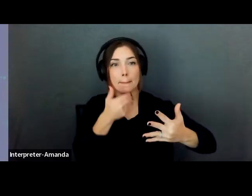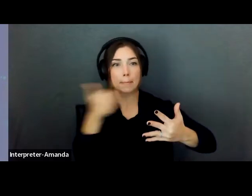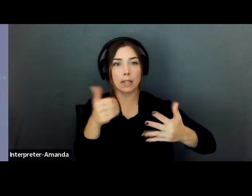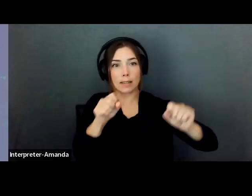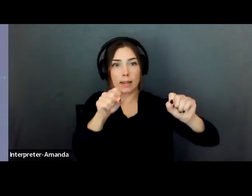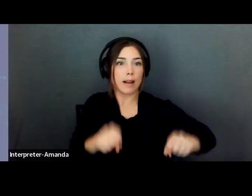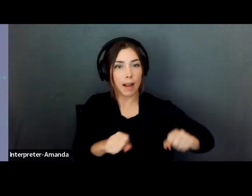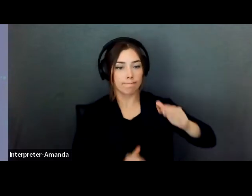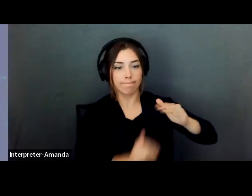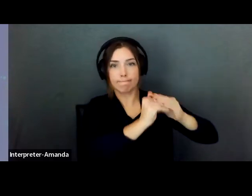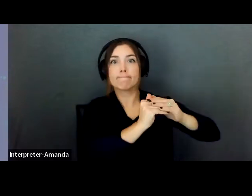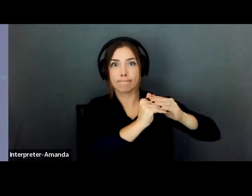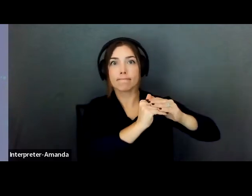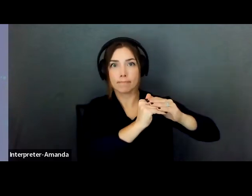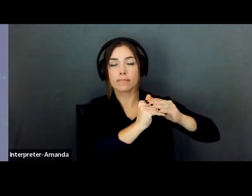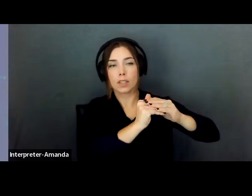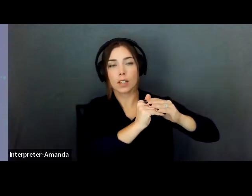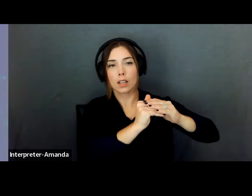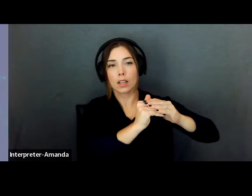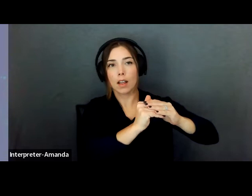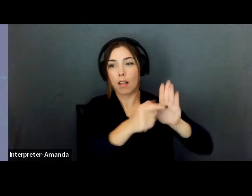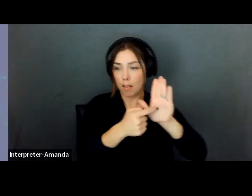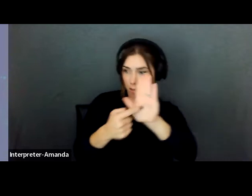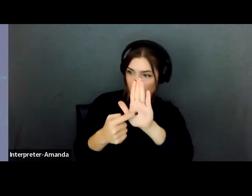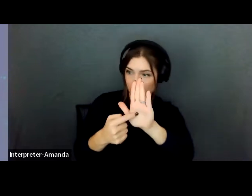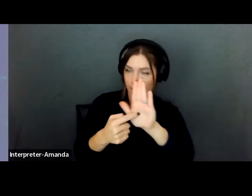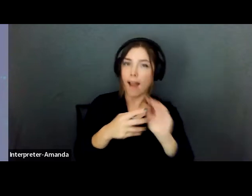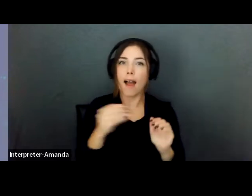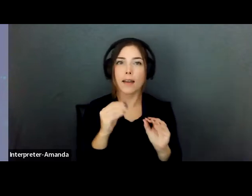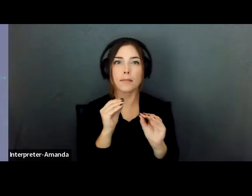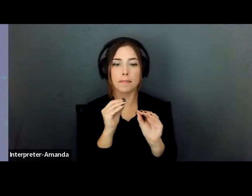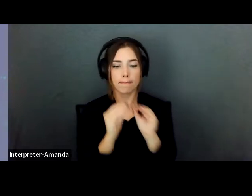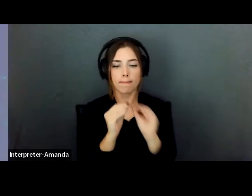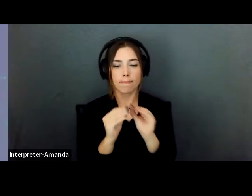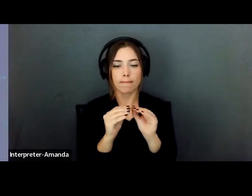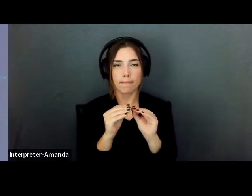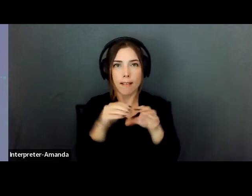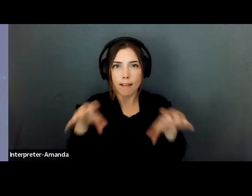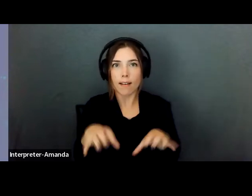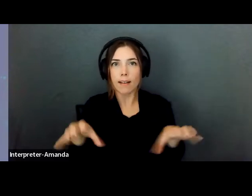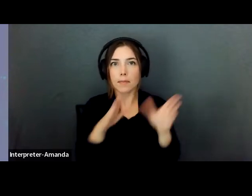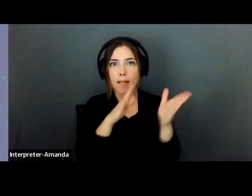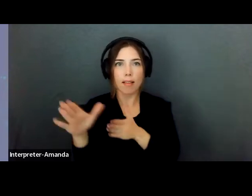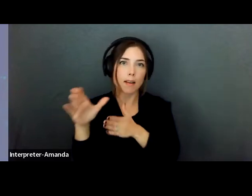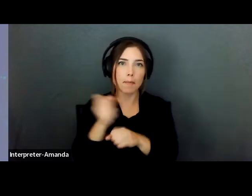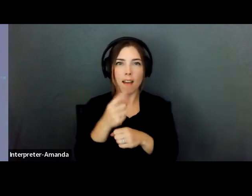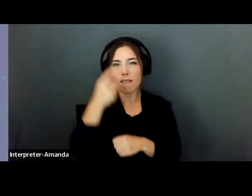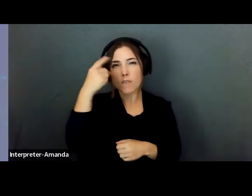But that they are going to make corrective action plans to allow for more time and more